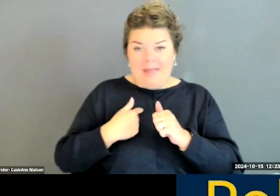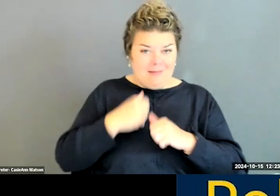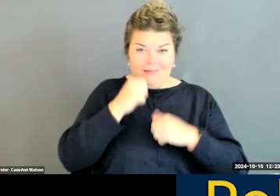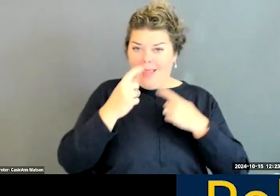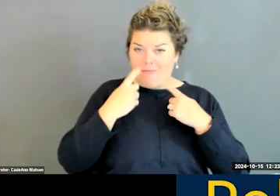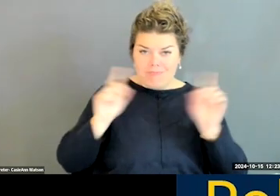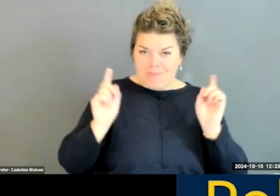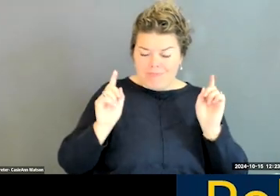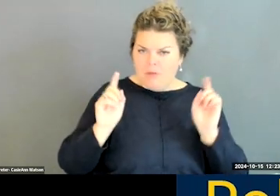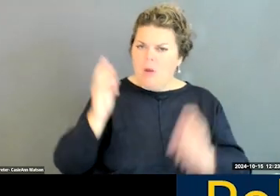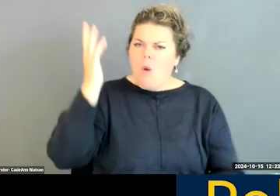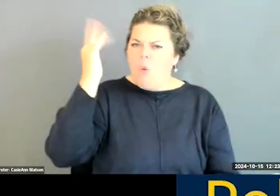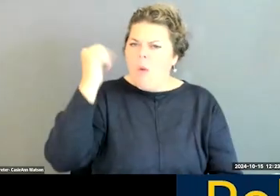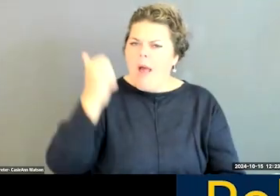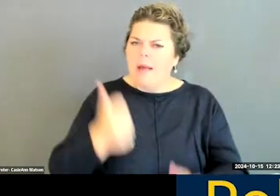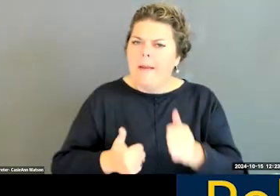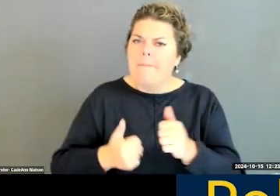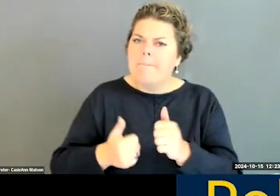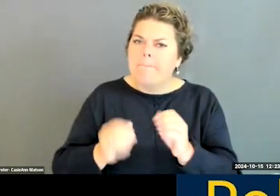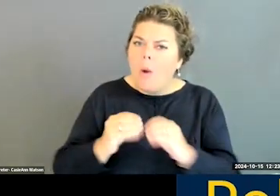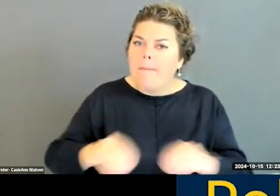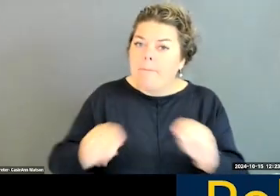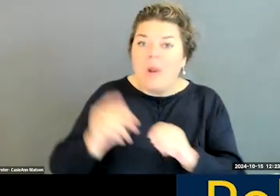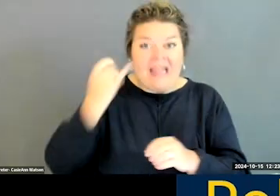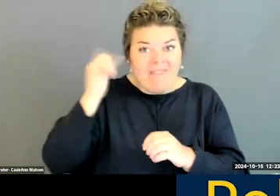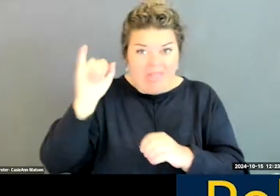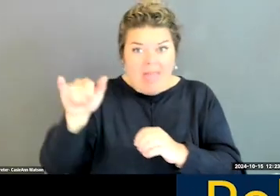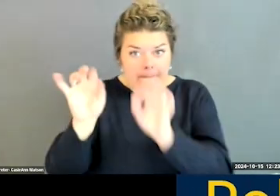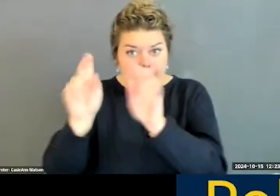why would it be more important if they were able to effectively communicate?